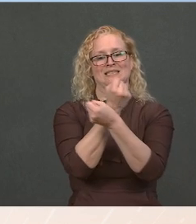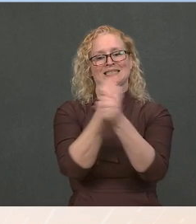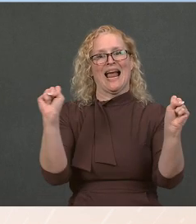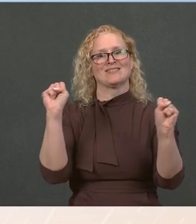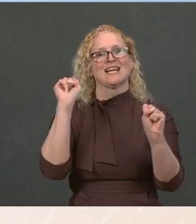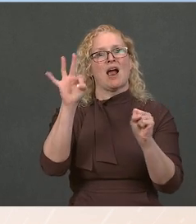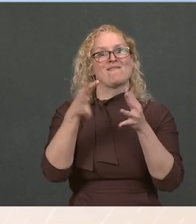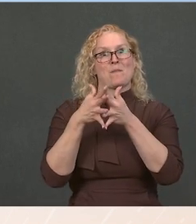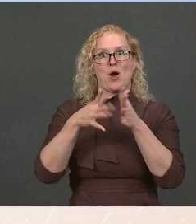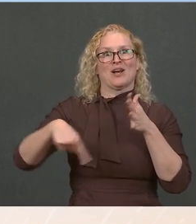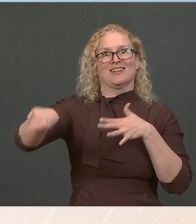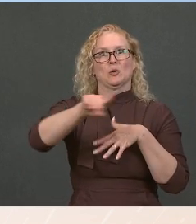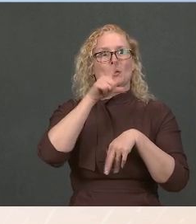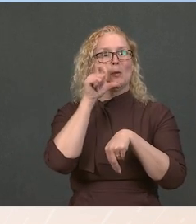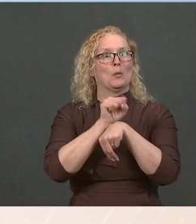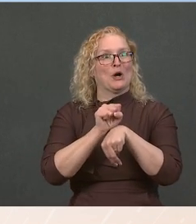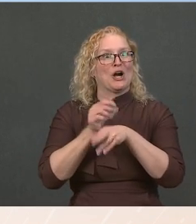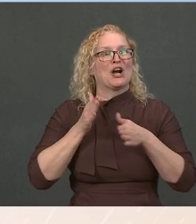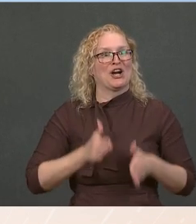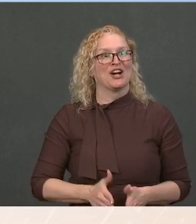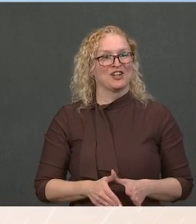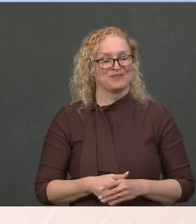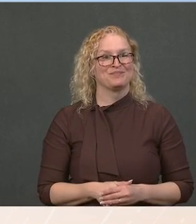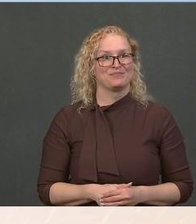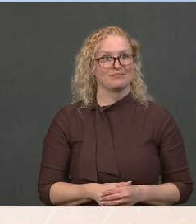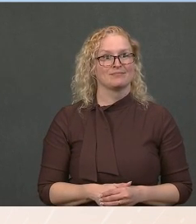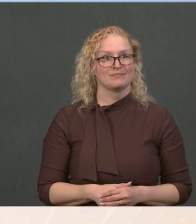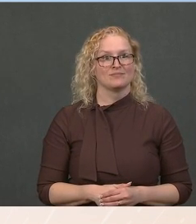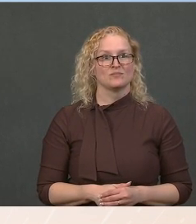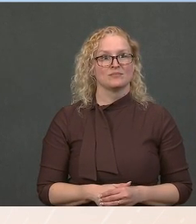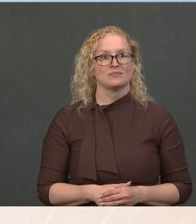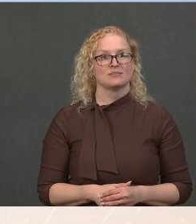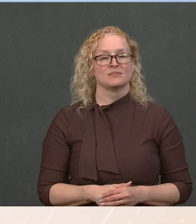that the Department of Labor does. So, this is a power because this is a power